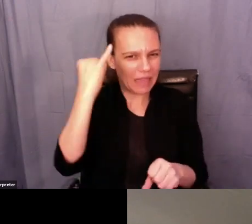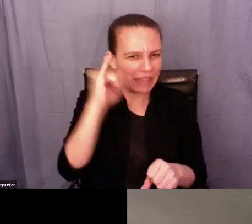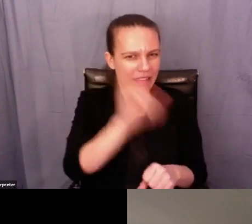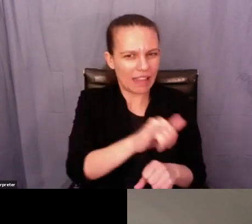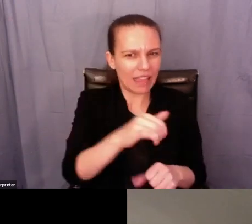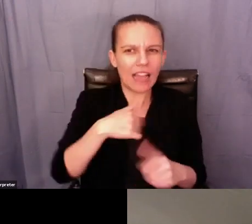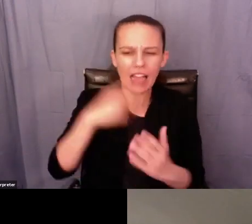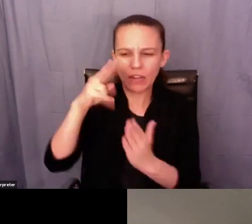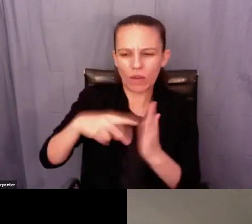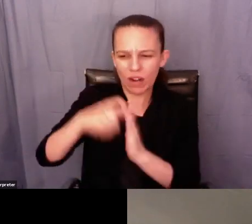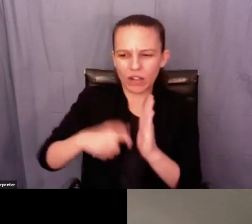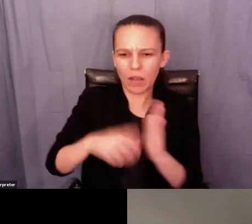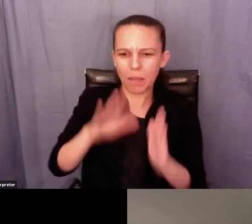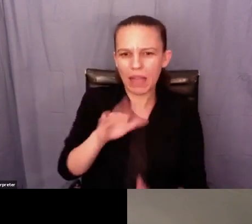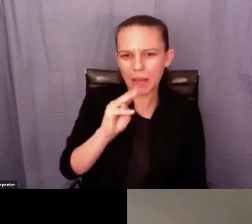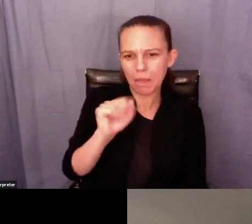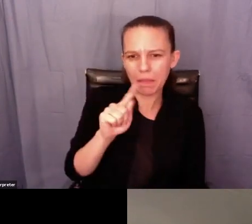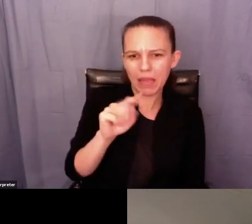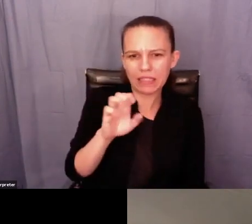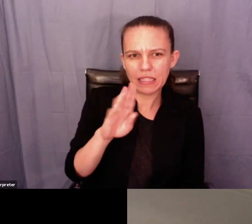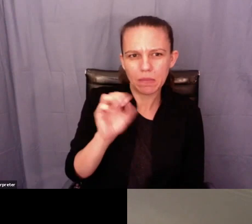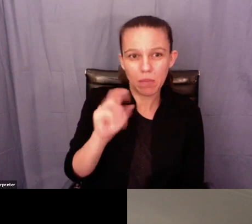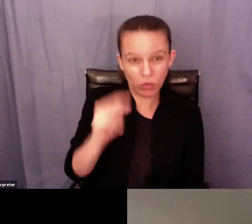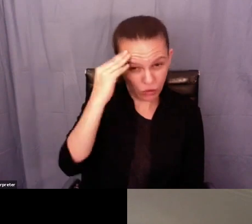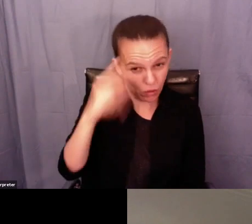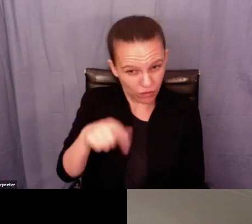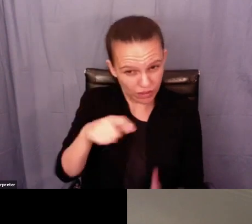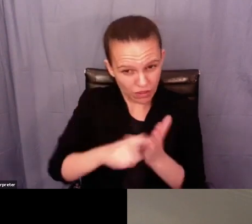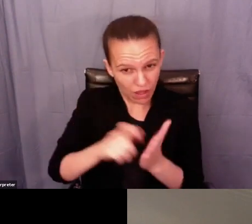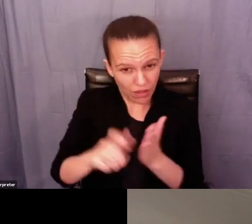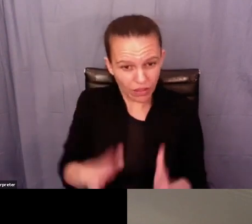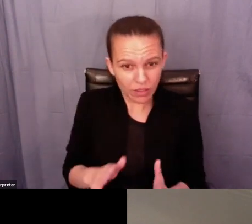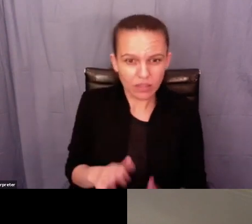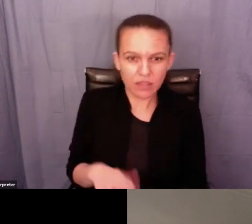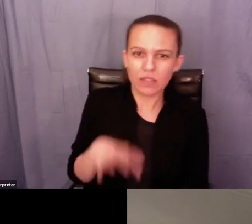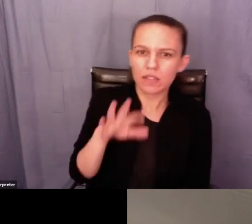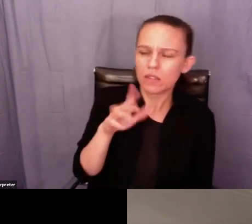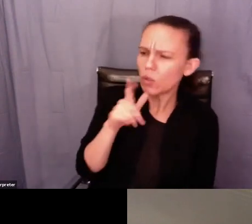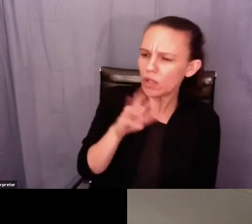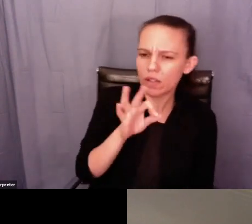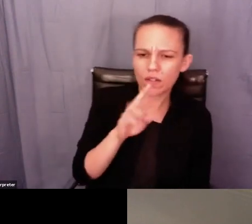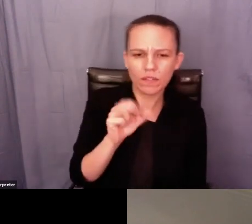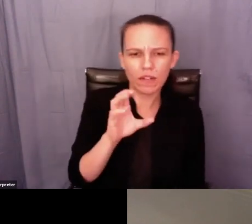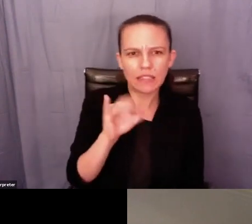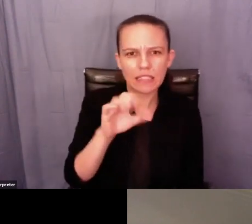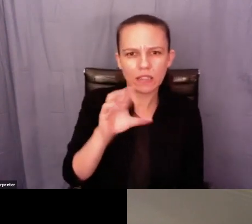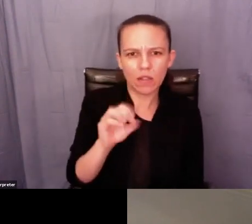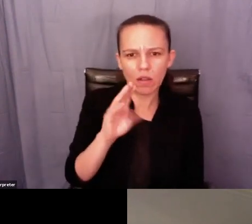Matibon are you aware about this author? author which one francisco mattebon Which one. Francisco Matibon No